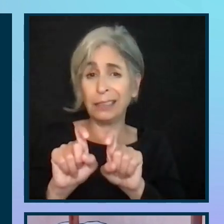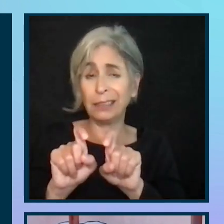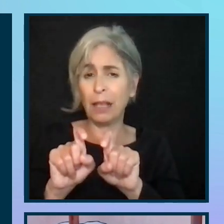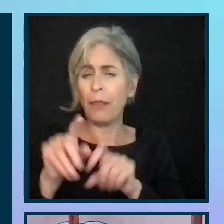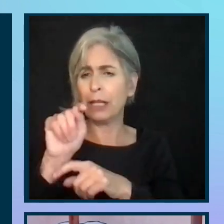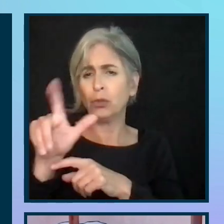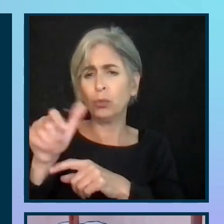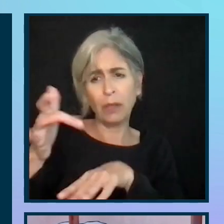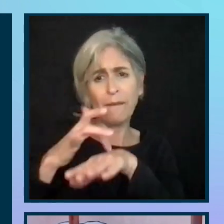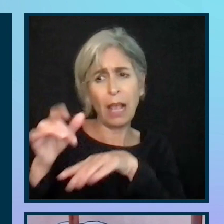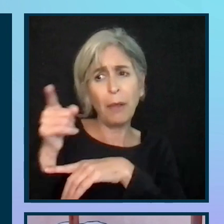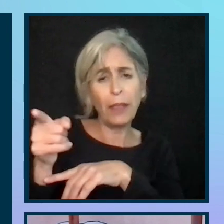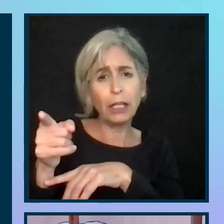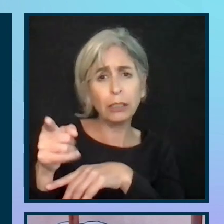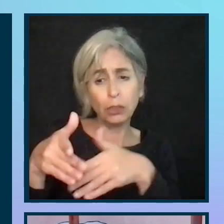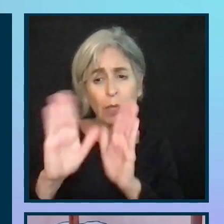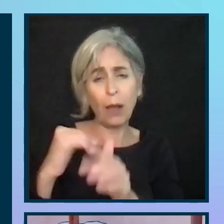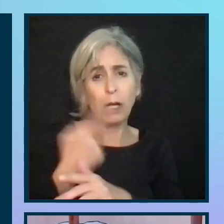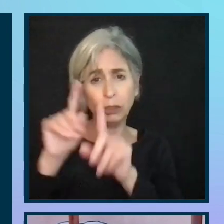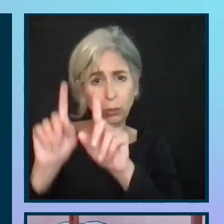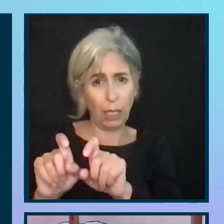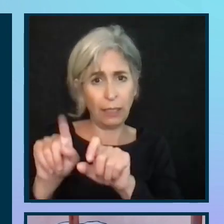that allow us to test a lot of these keyboard behaviors,